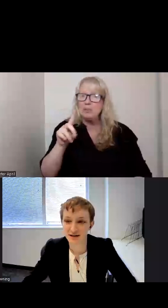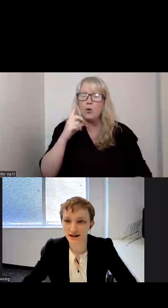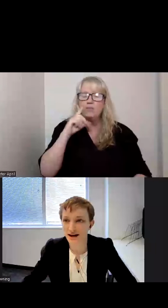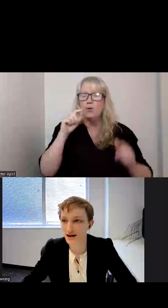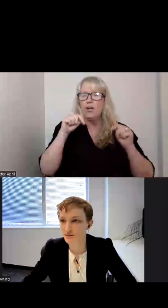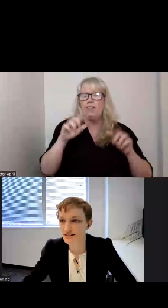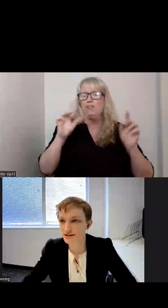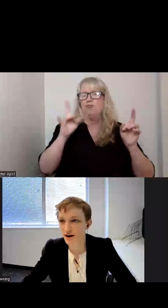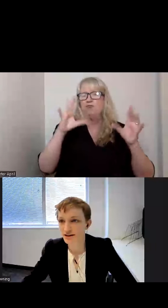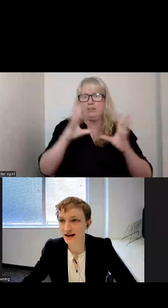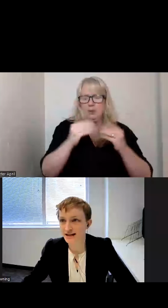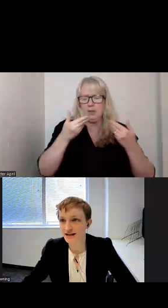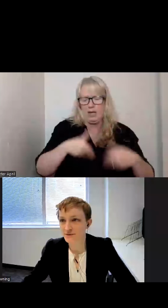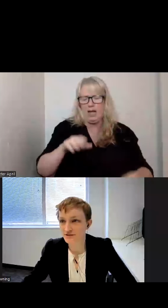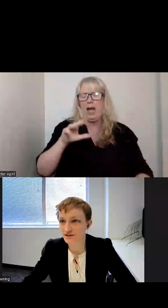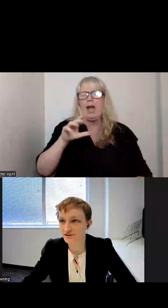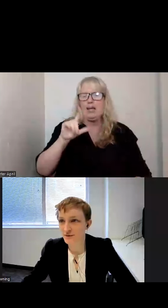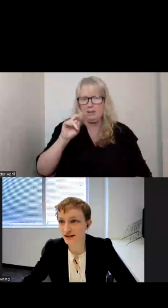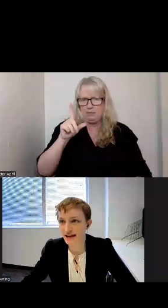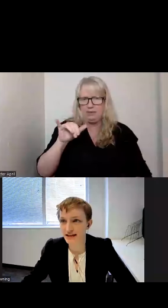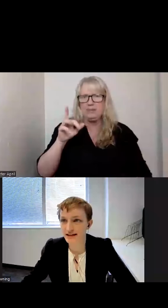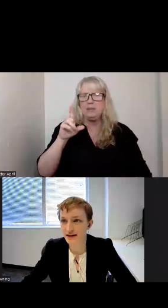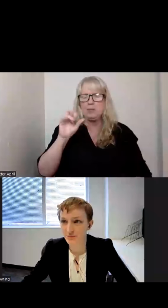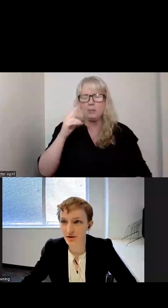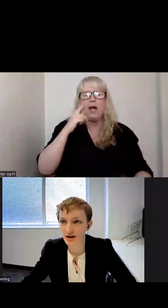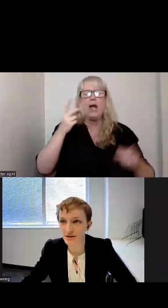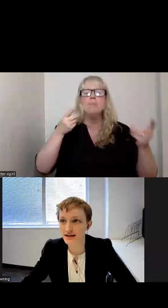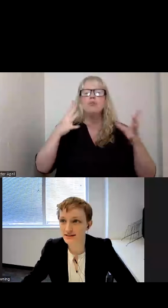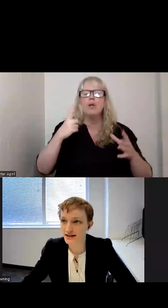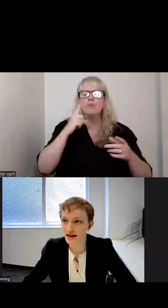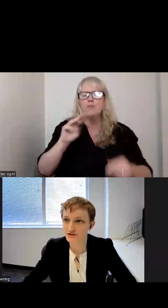I AM LINDSEY AND I AM THE DIRECTOR OF MEDICAID AT THE NATIONAL